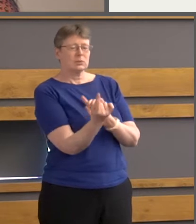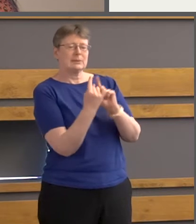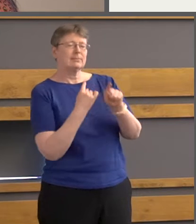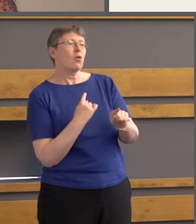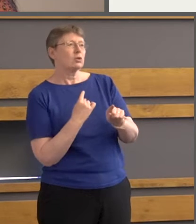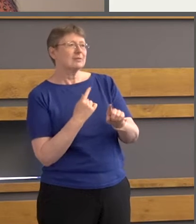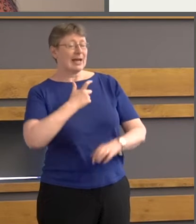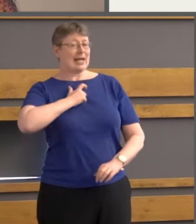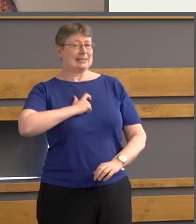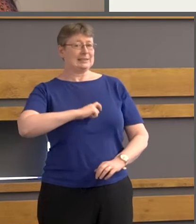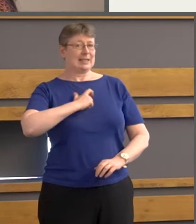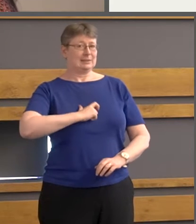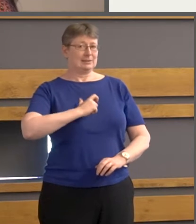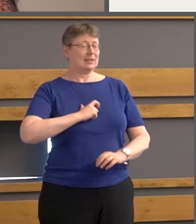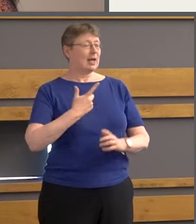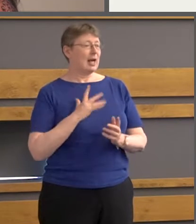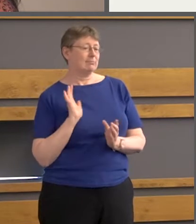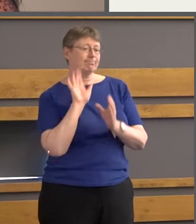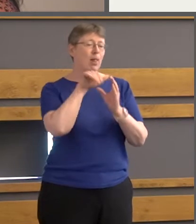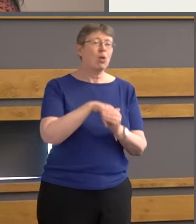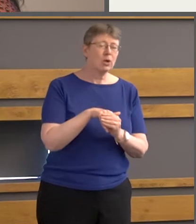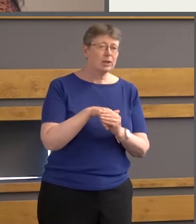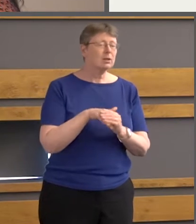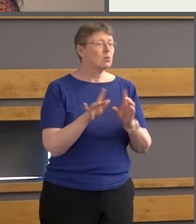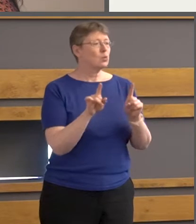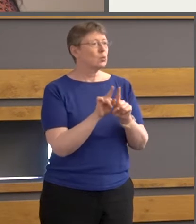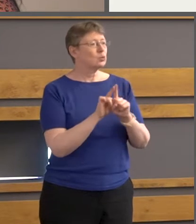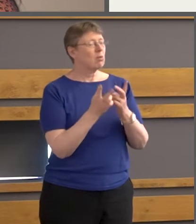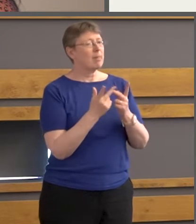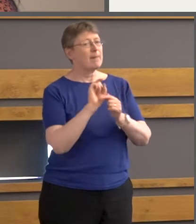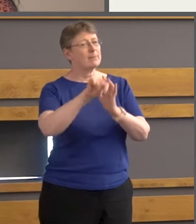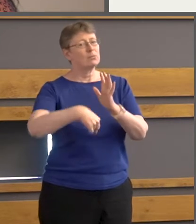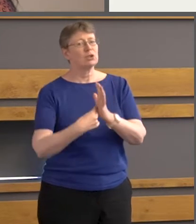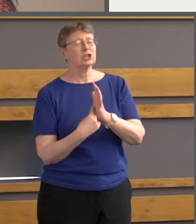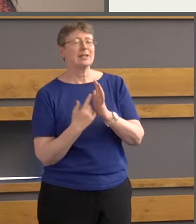language, and belonging. We've also produced a number of projects which have engaged in different ways